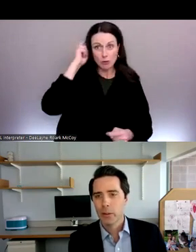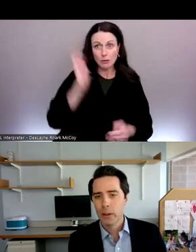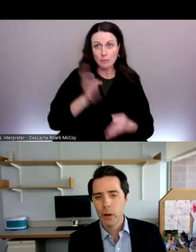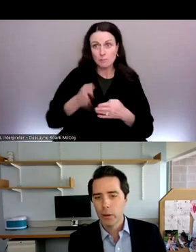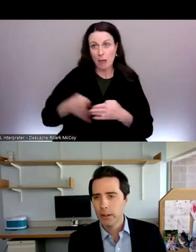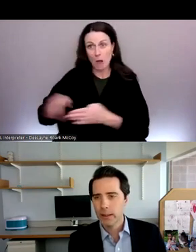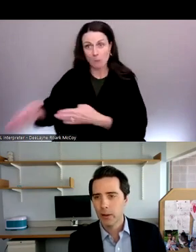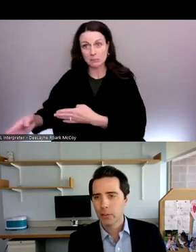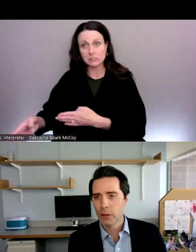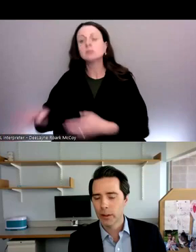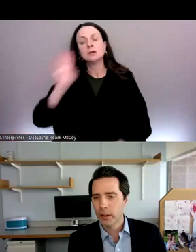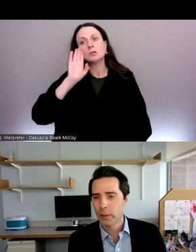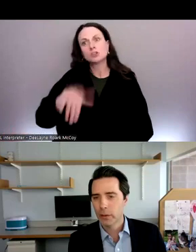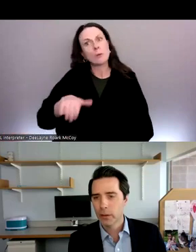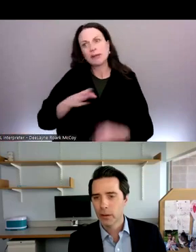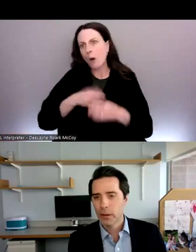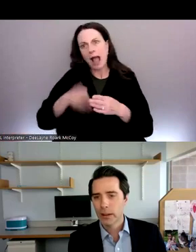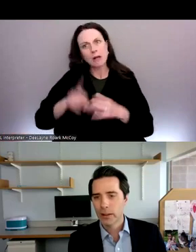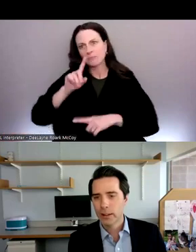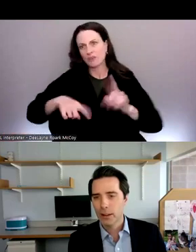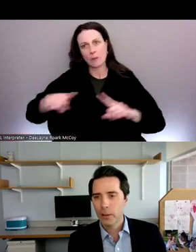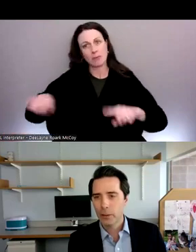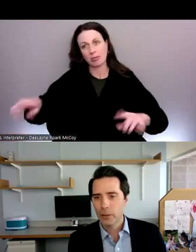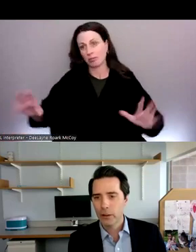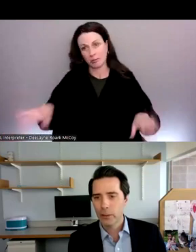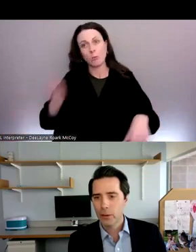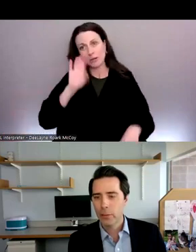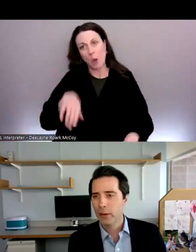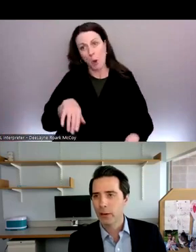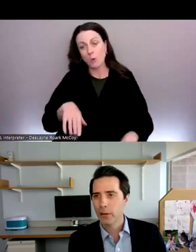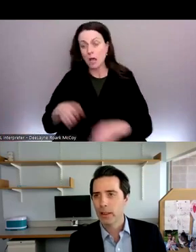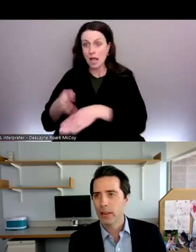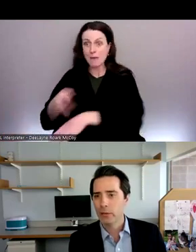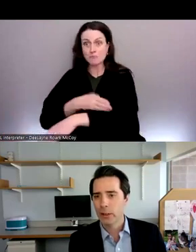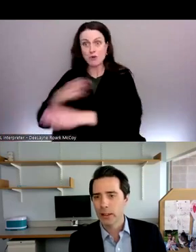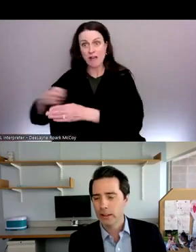so we know that these outcomes are variable and can we improve outcomes